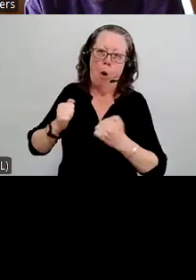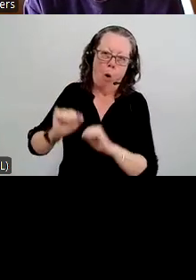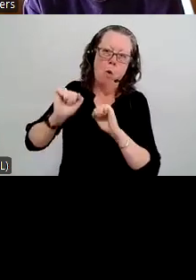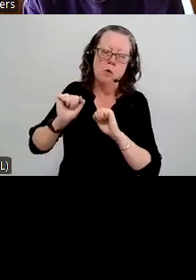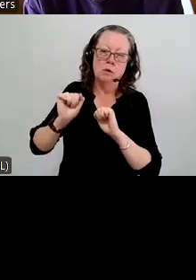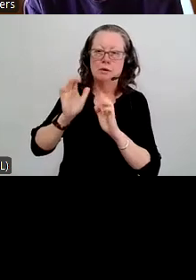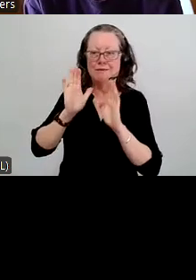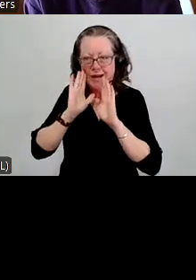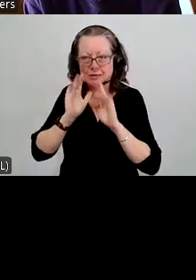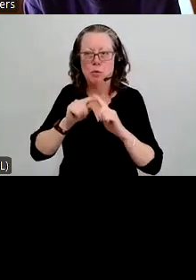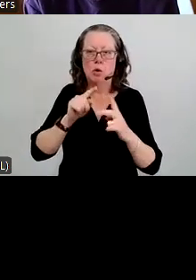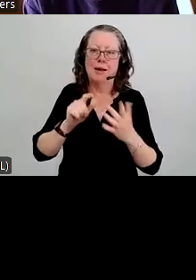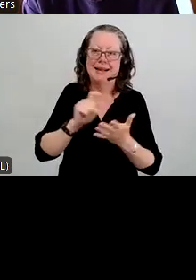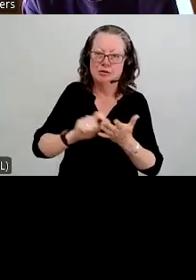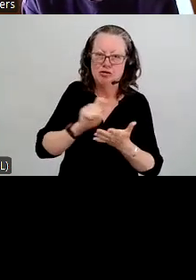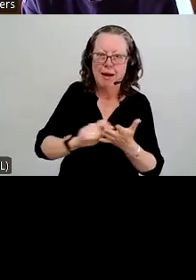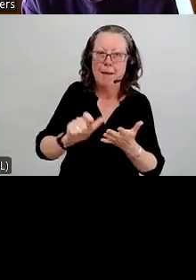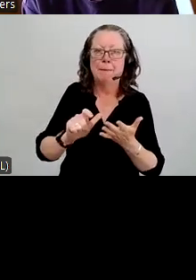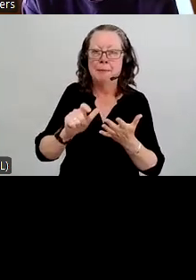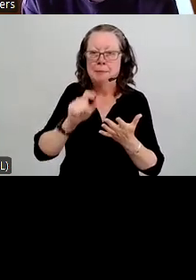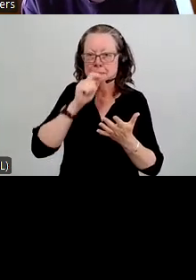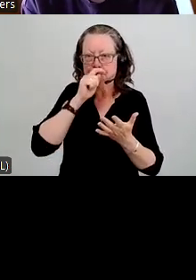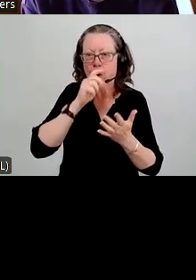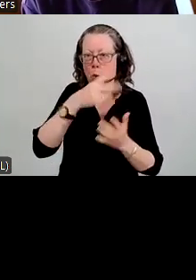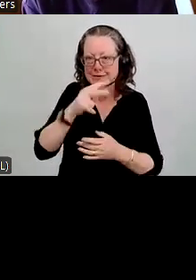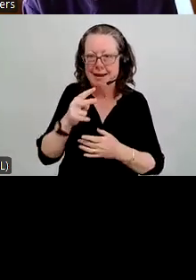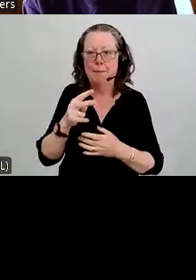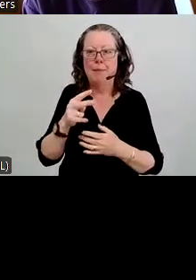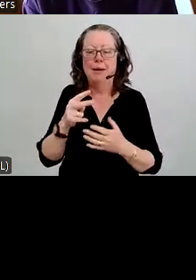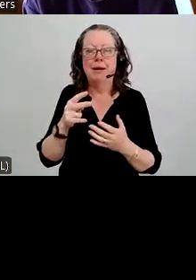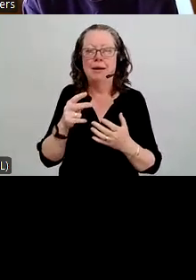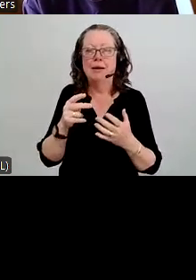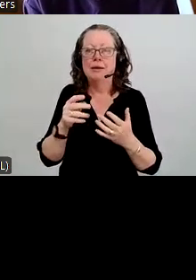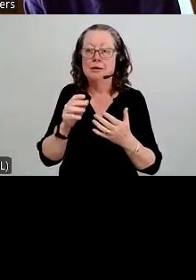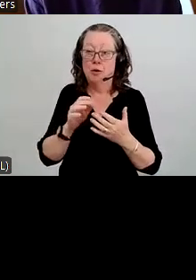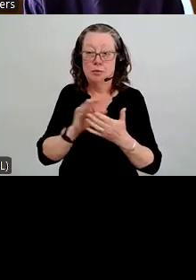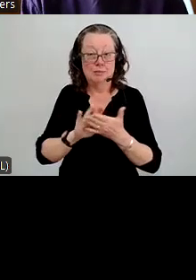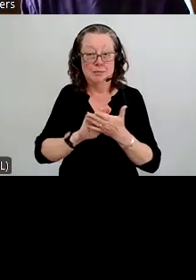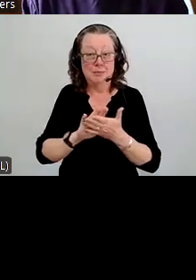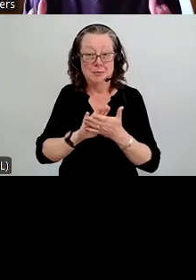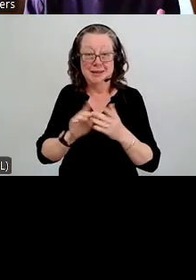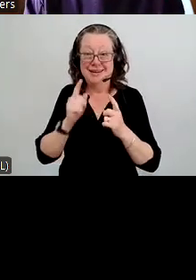If you've got a Meta pixel, you can then target your audiences on both platforms in one place,